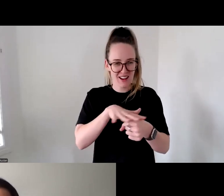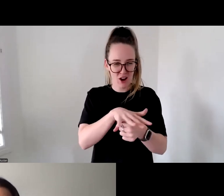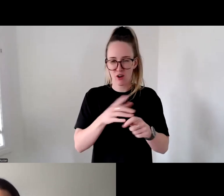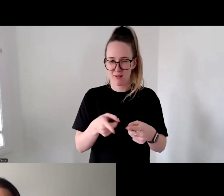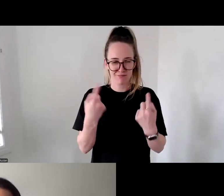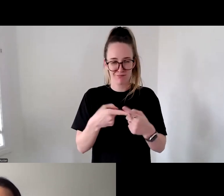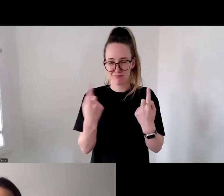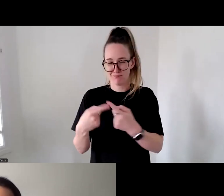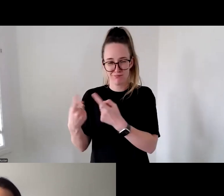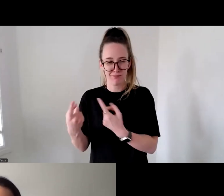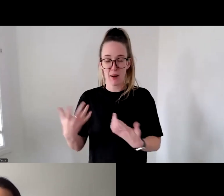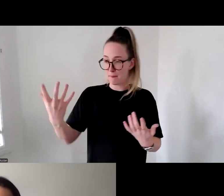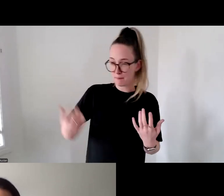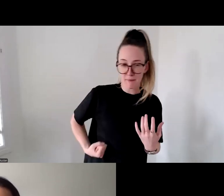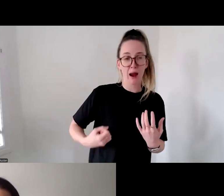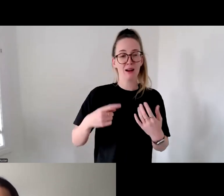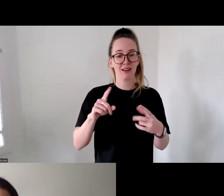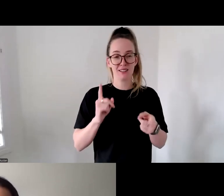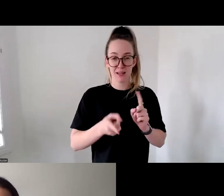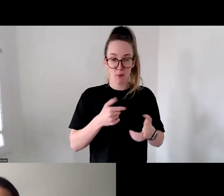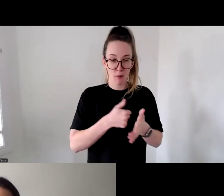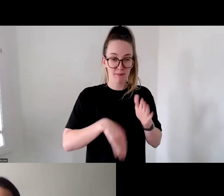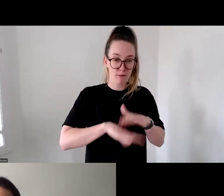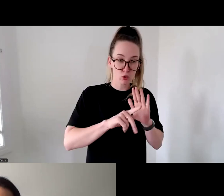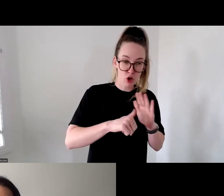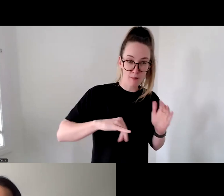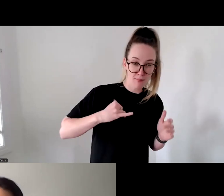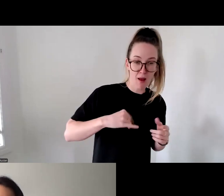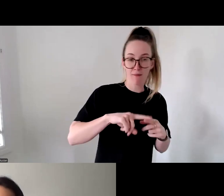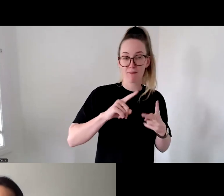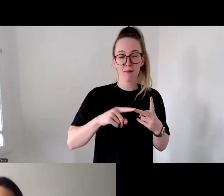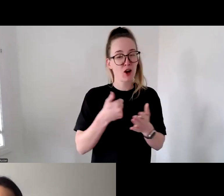they're sometimes employees but usually they are not. Usually they are contractors or